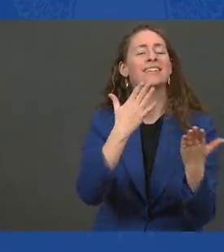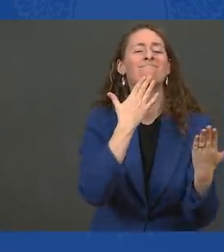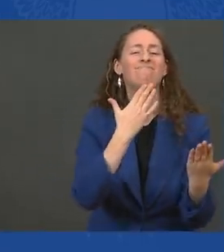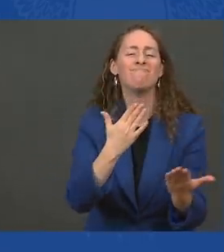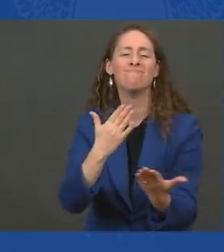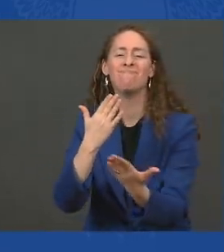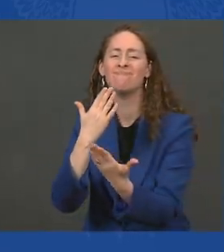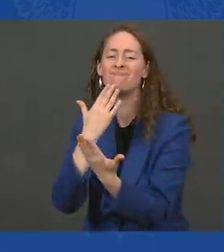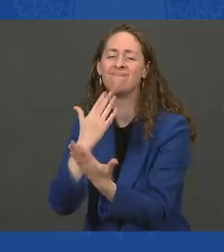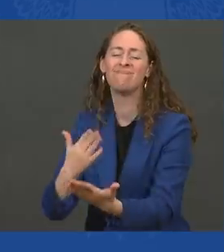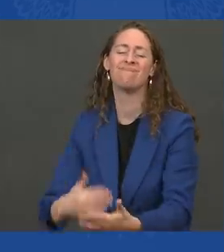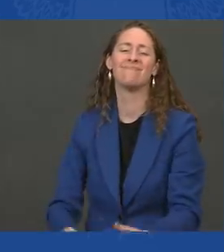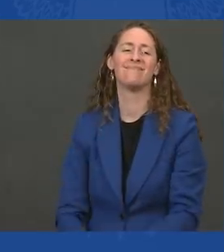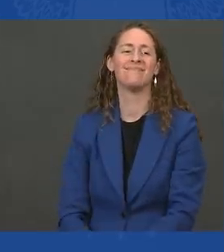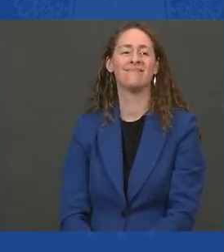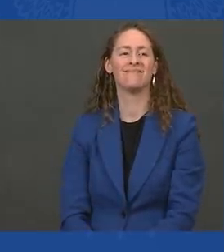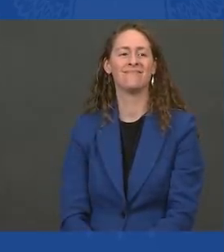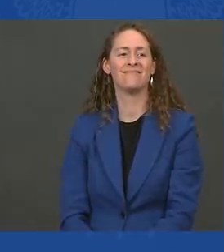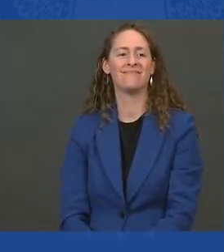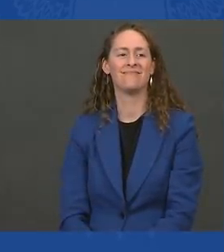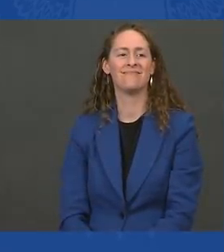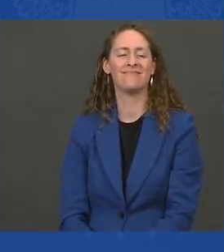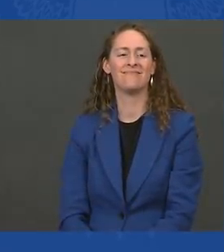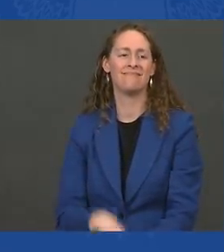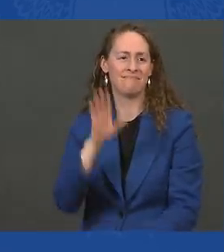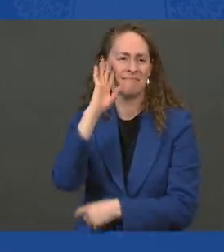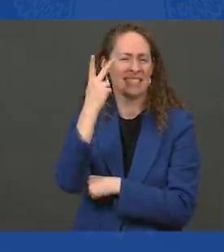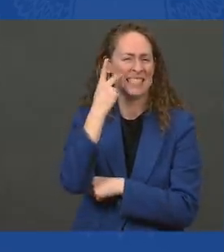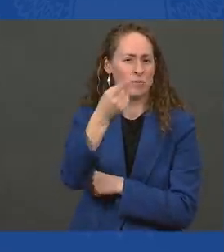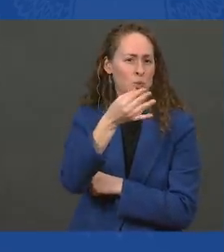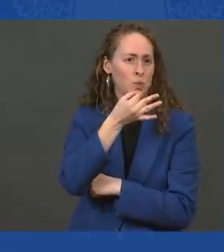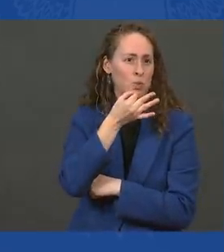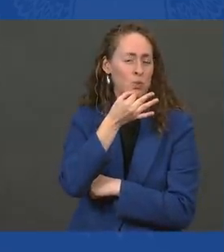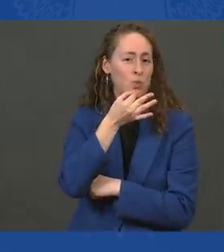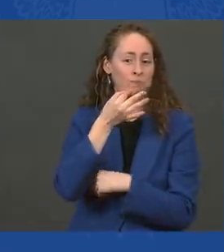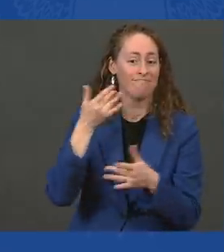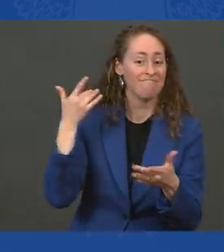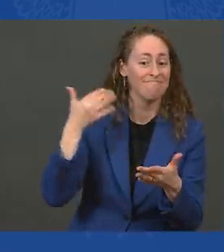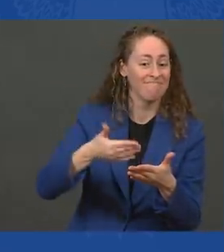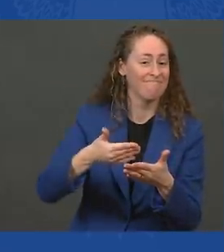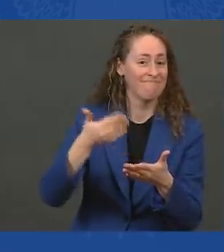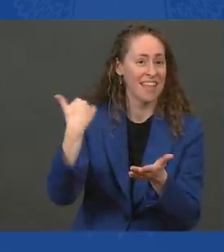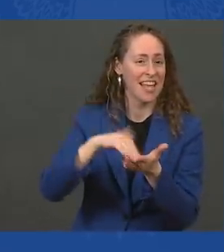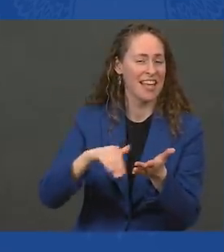And I'm sure I'll see you between now and Christmas, but hope you had a good Thanksgiving. Thanks.